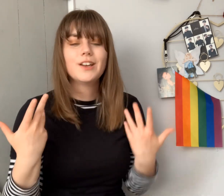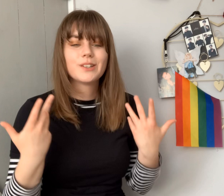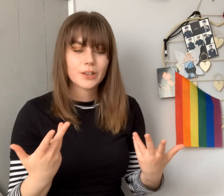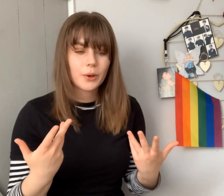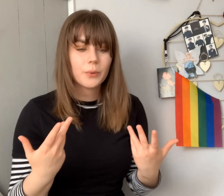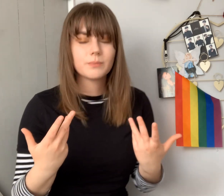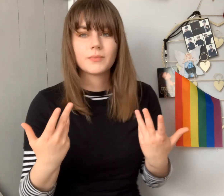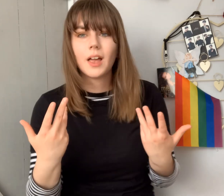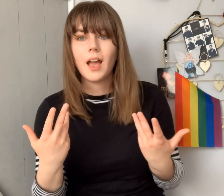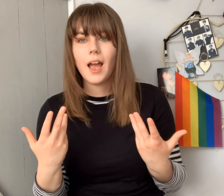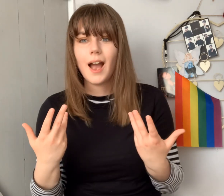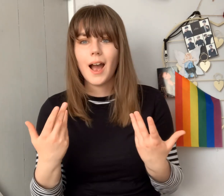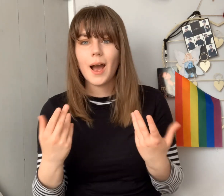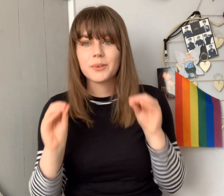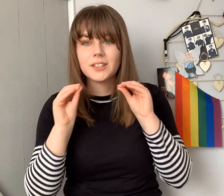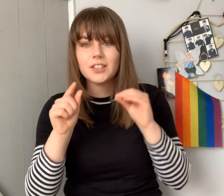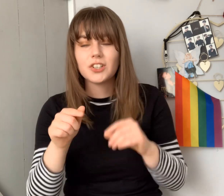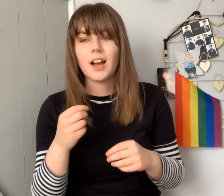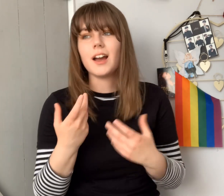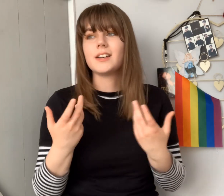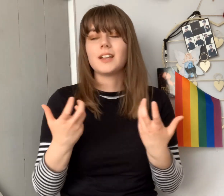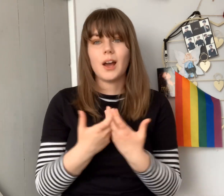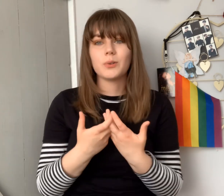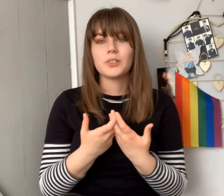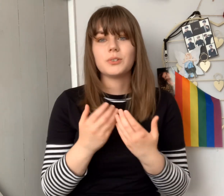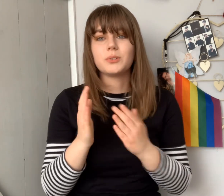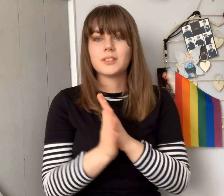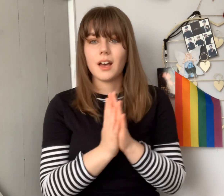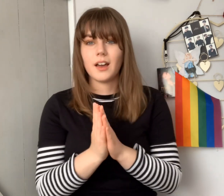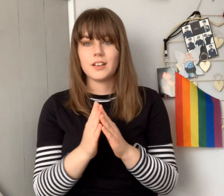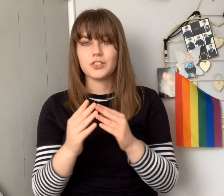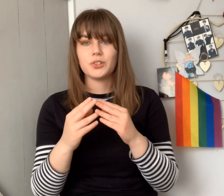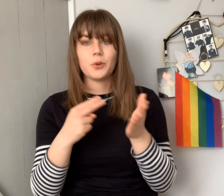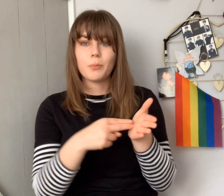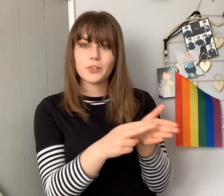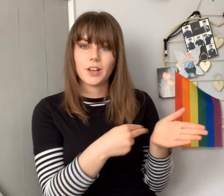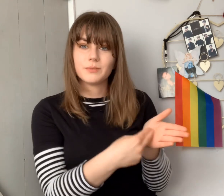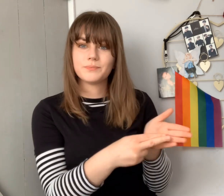So I am going to teach you guys how to sign to Butter